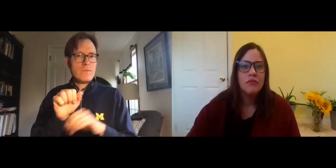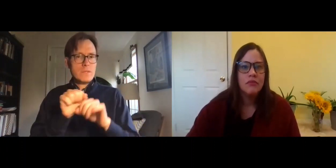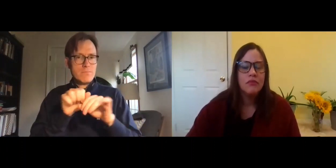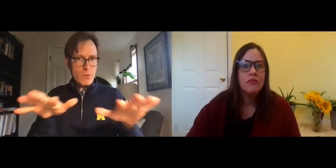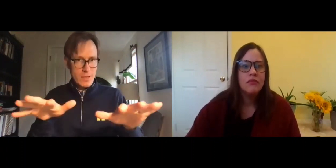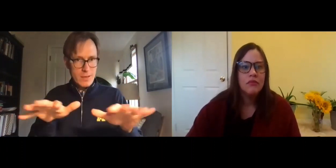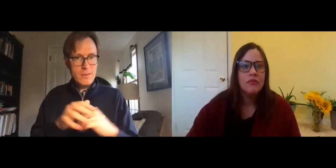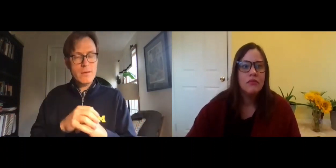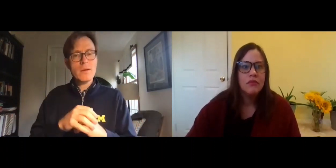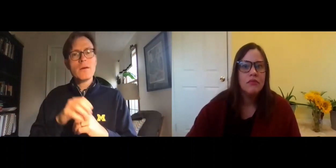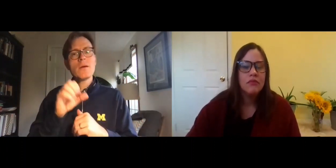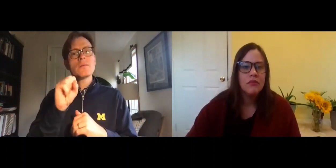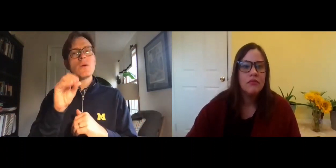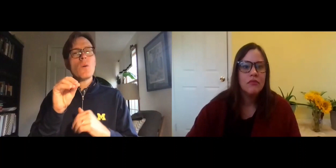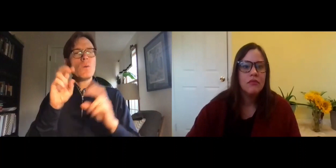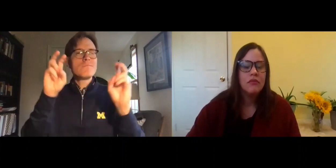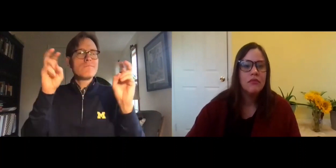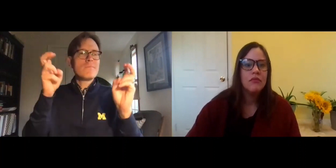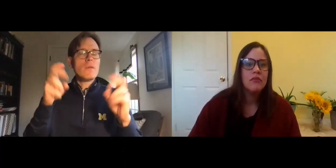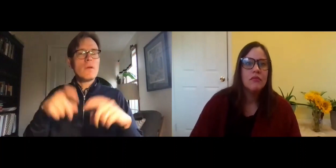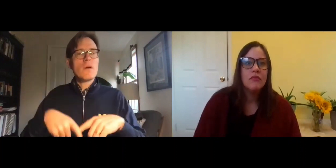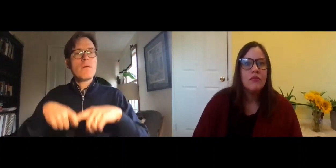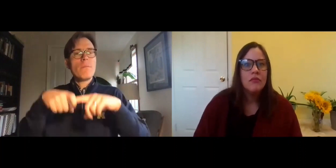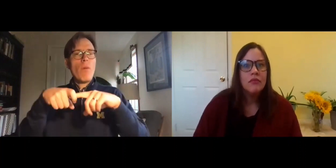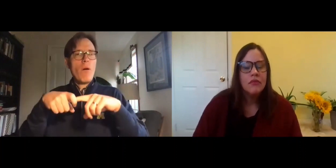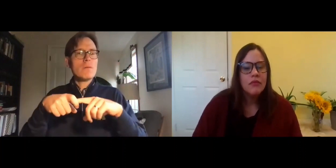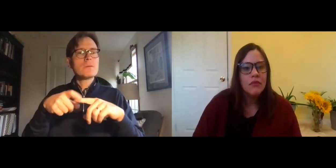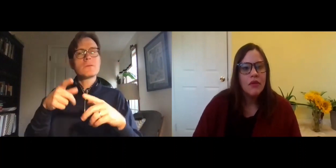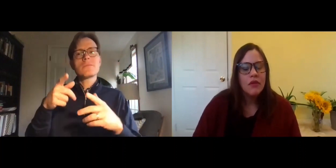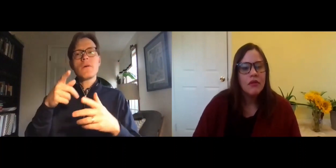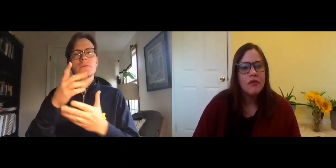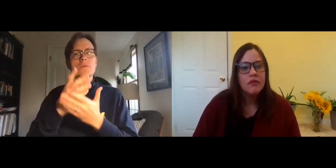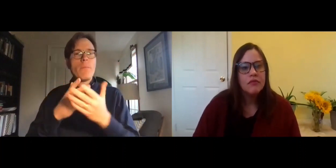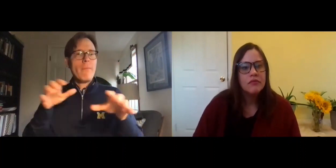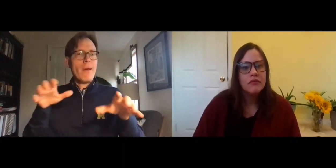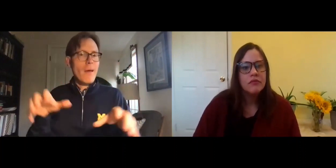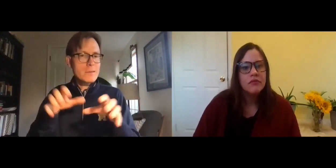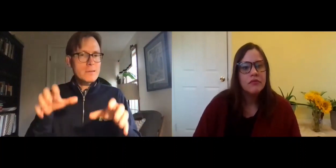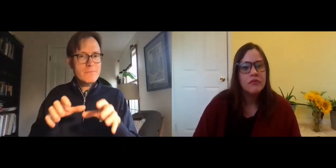that we put these limitations in place so that we can mitigate the spread of COVID-19.